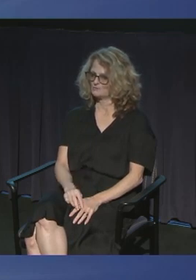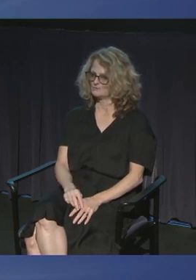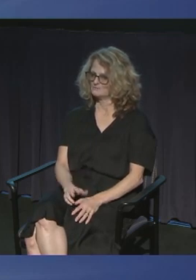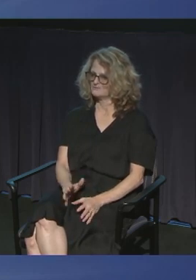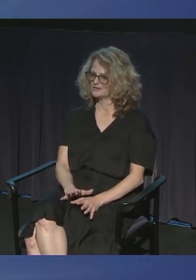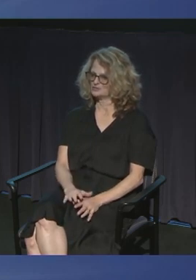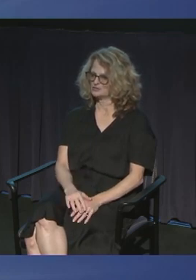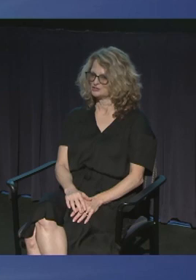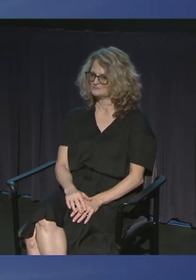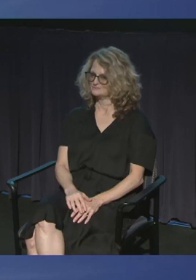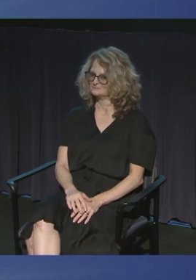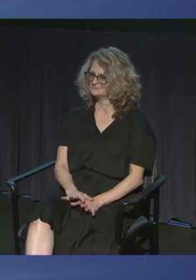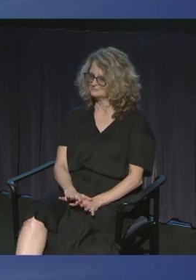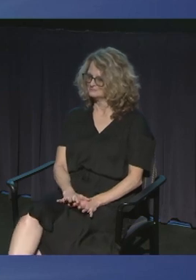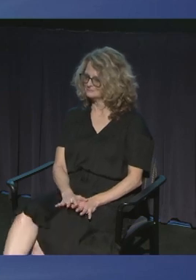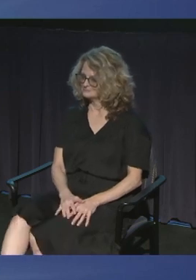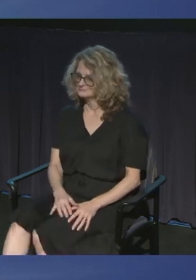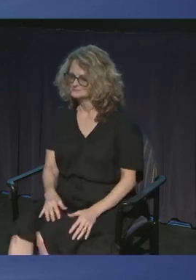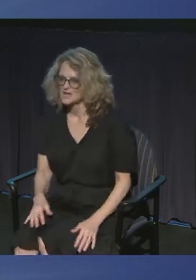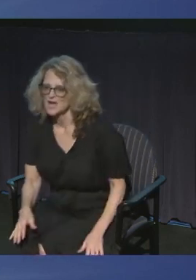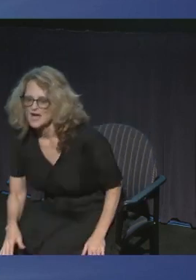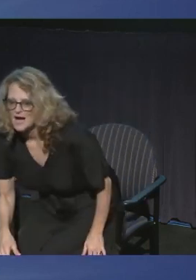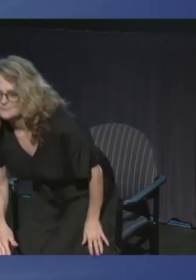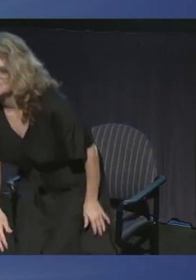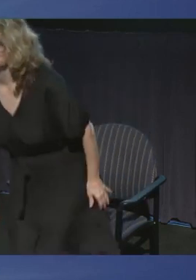I WAS TOLD THAT ON